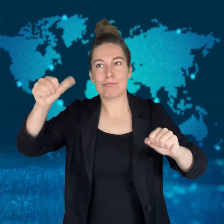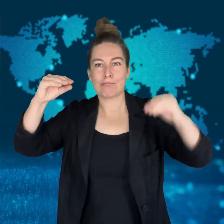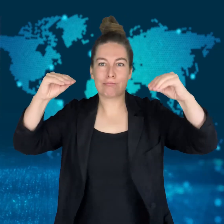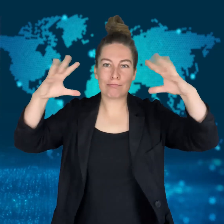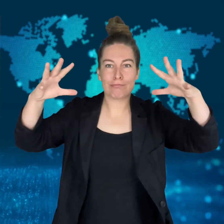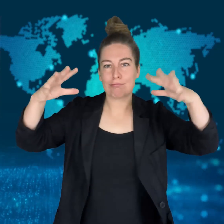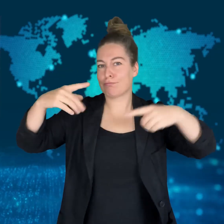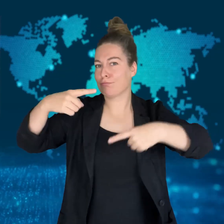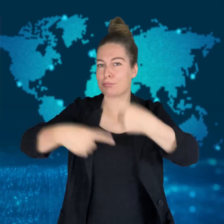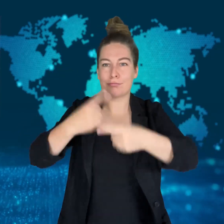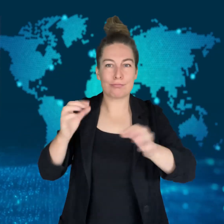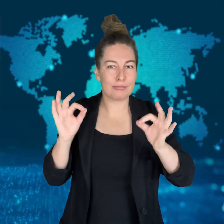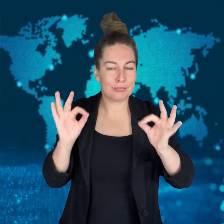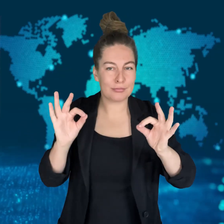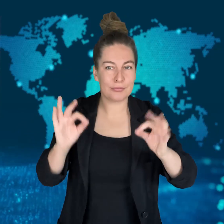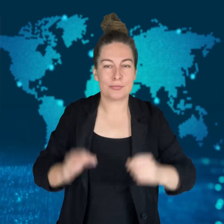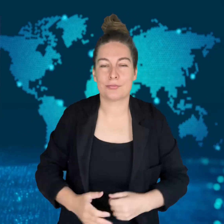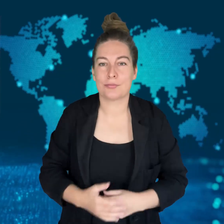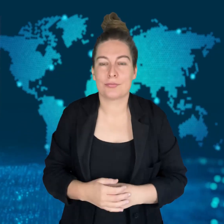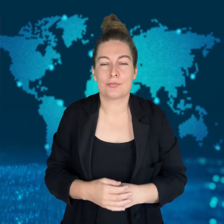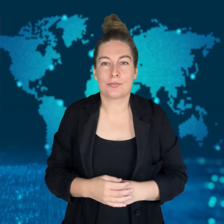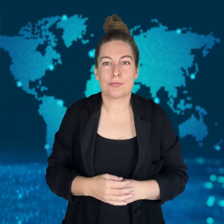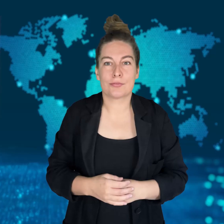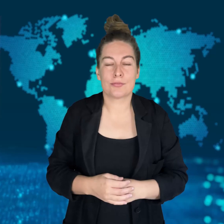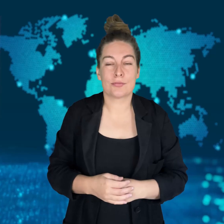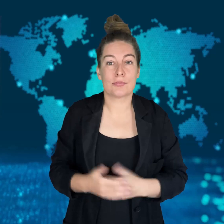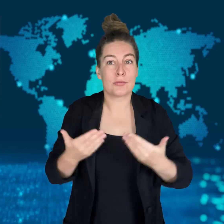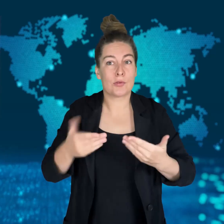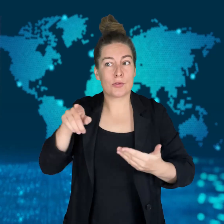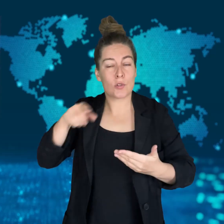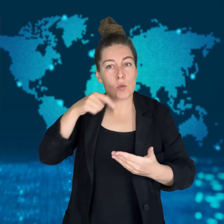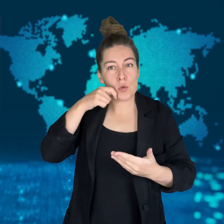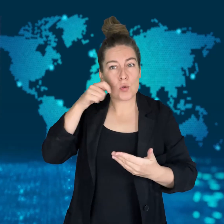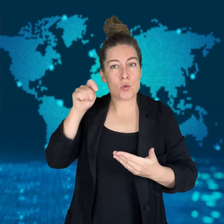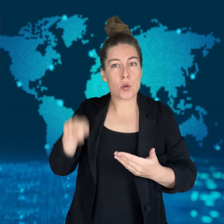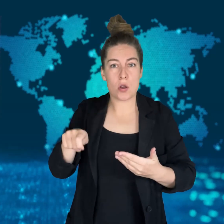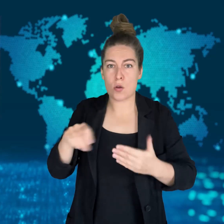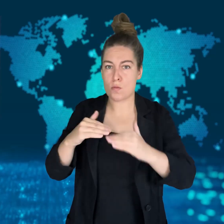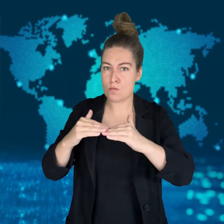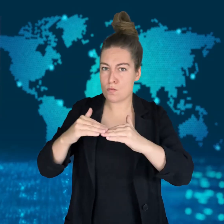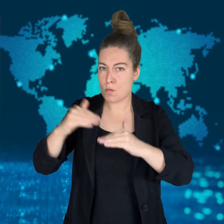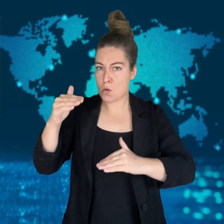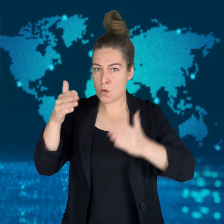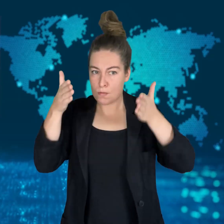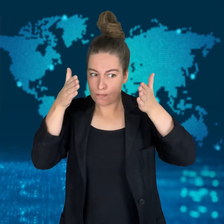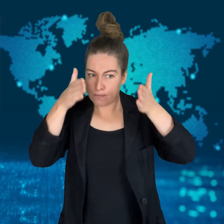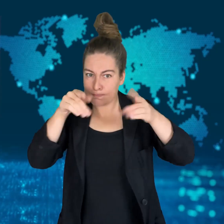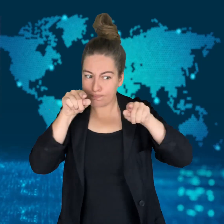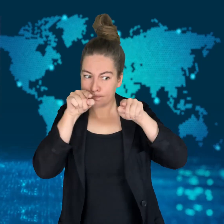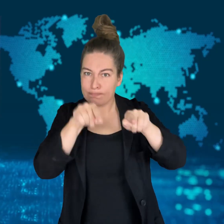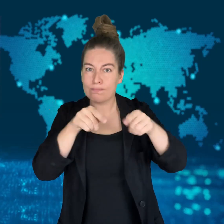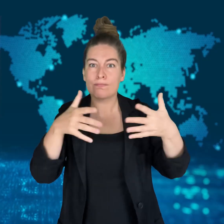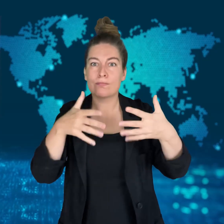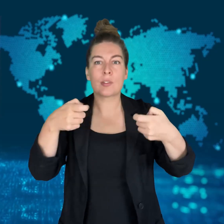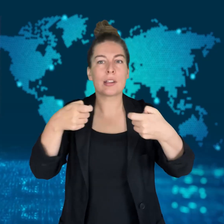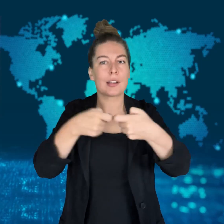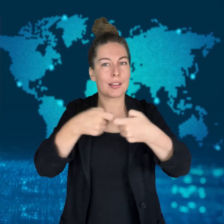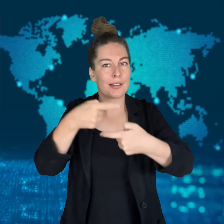Power has now been restored.